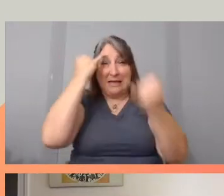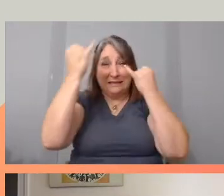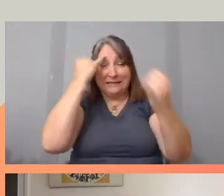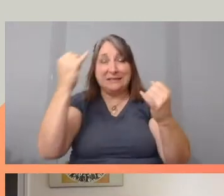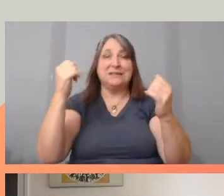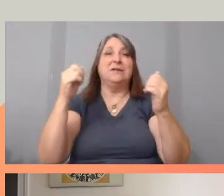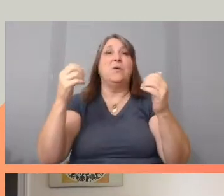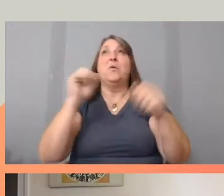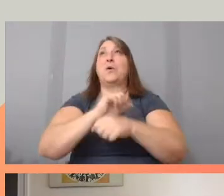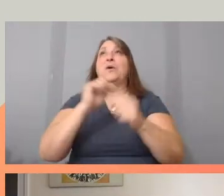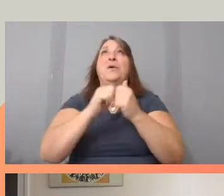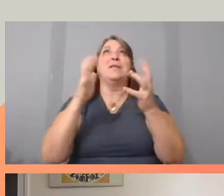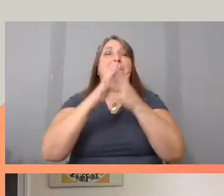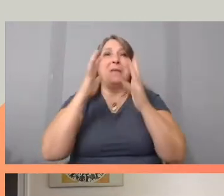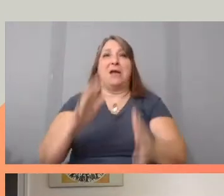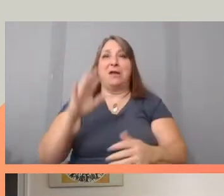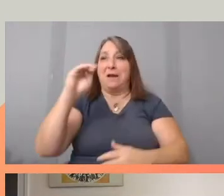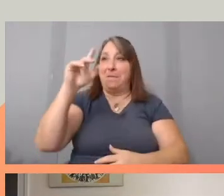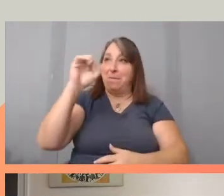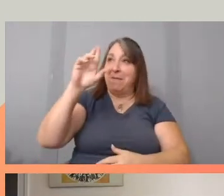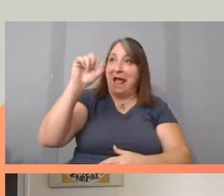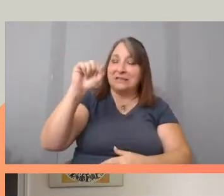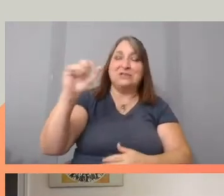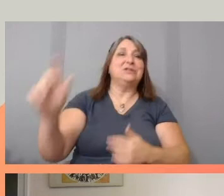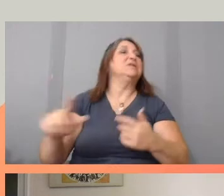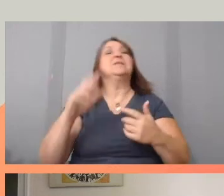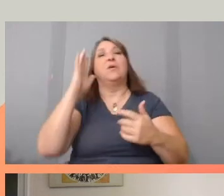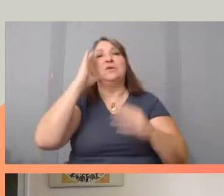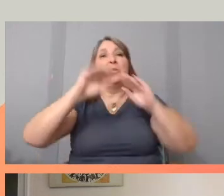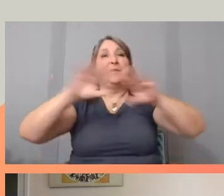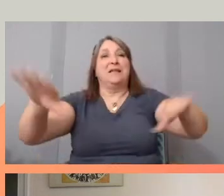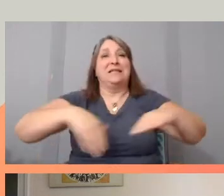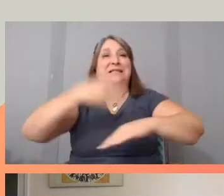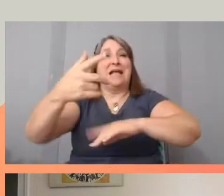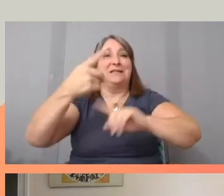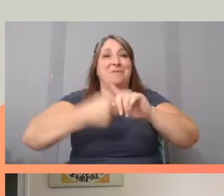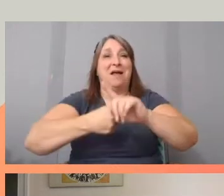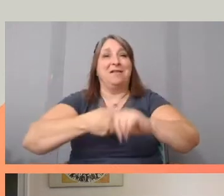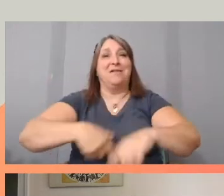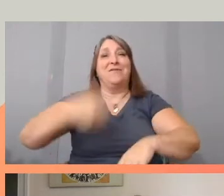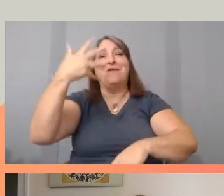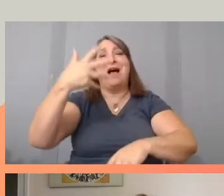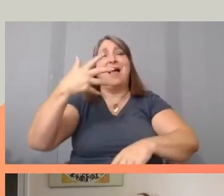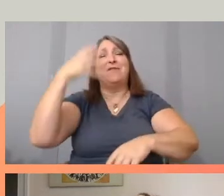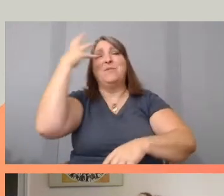of work we've been doing with American Masters which actually will be released next month,